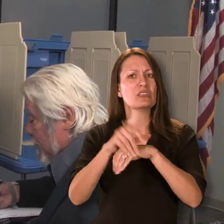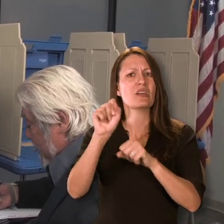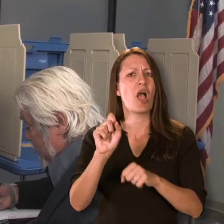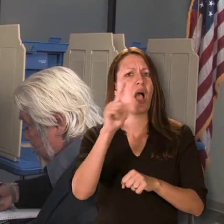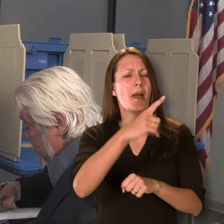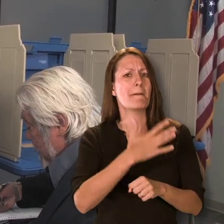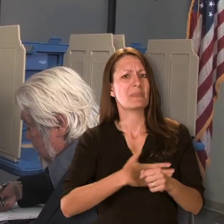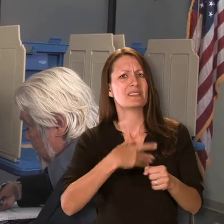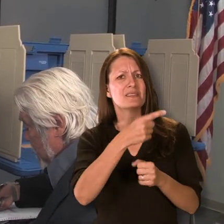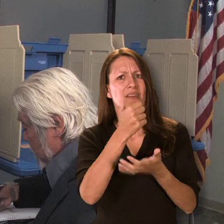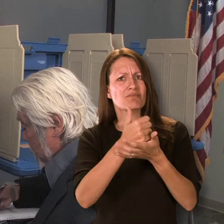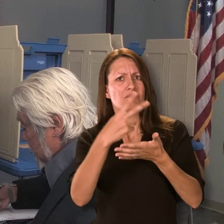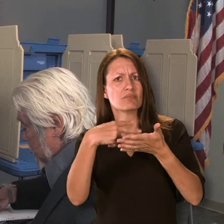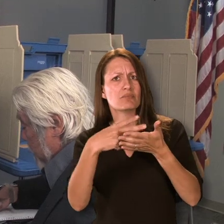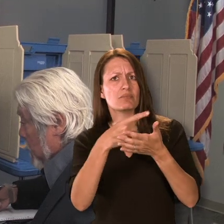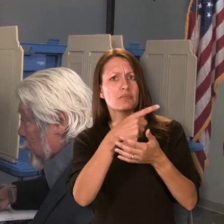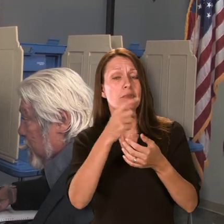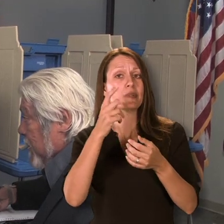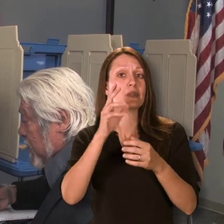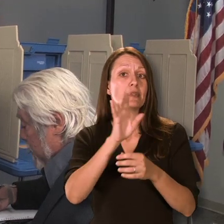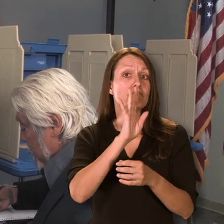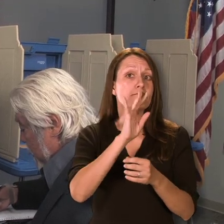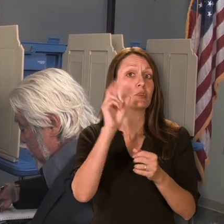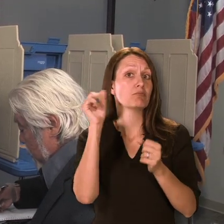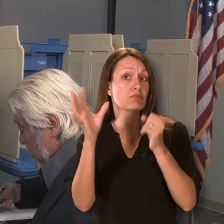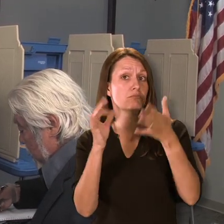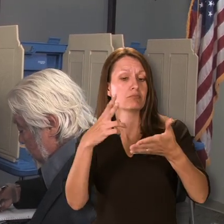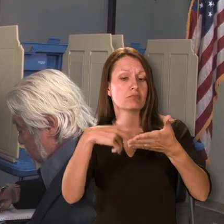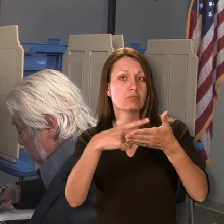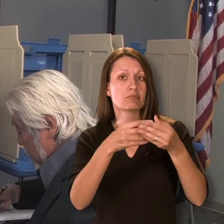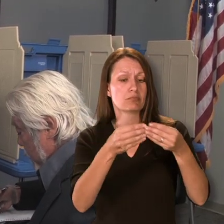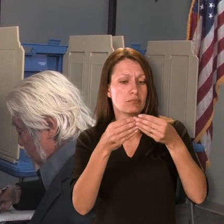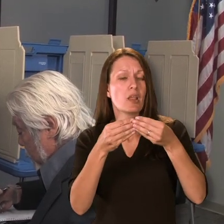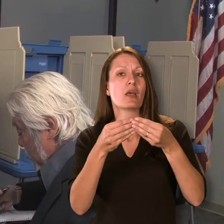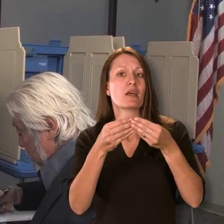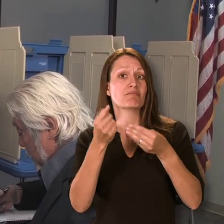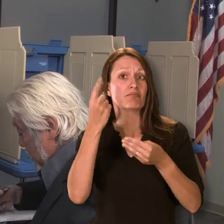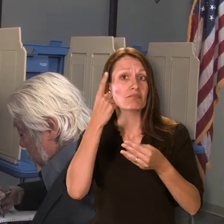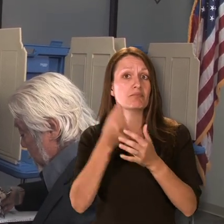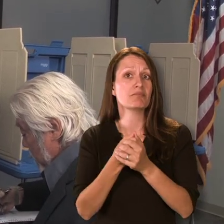if you're unable to read English.